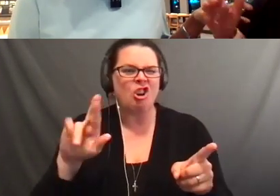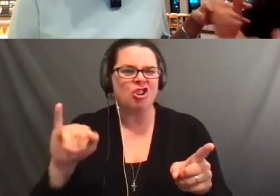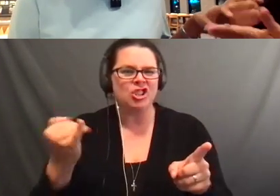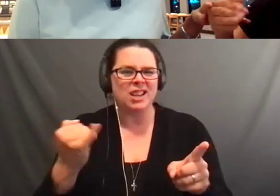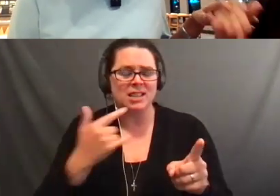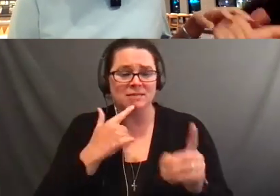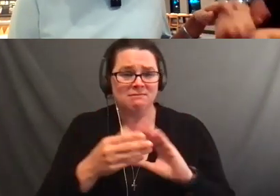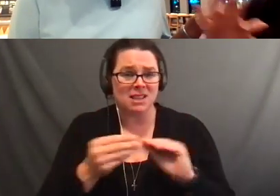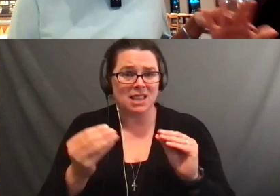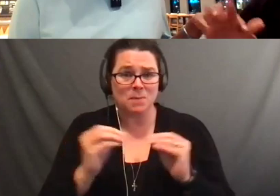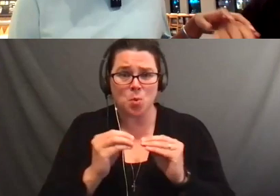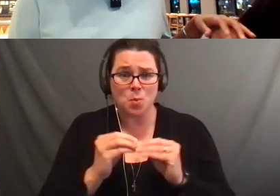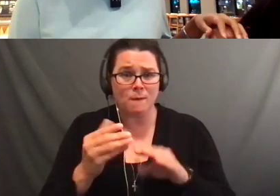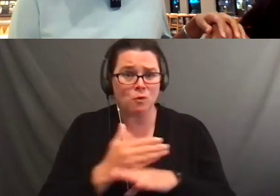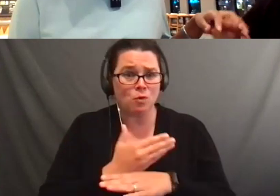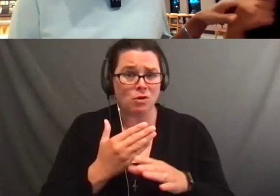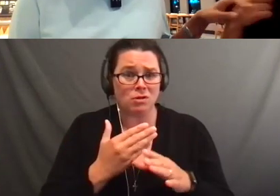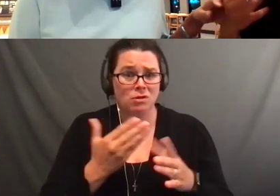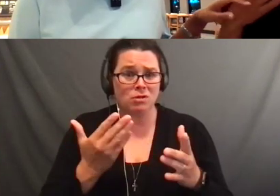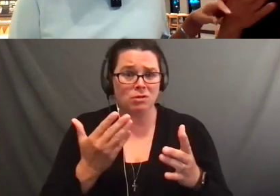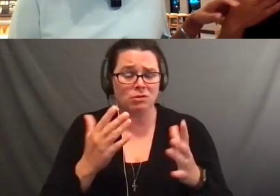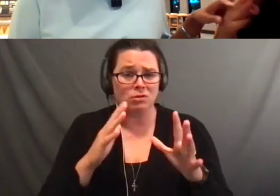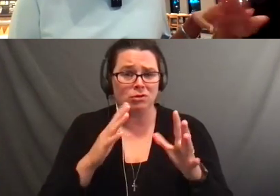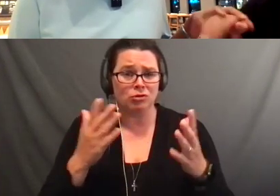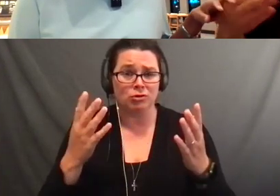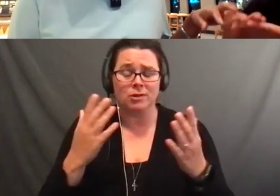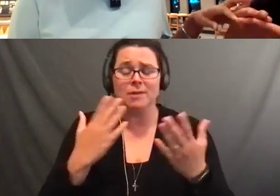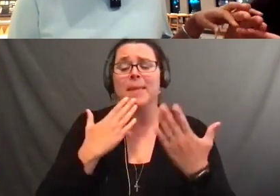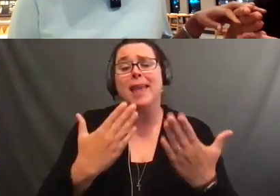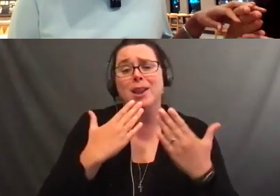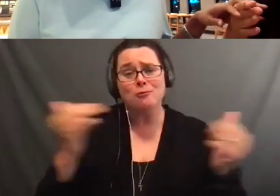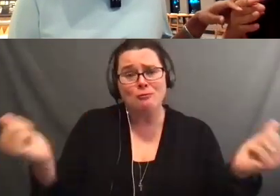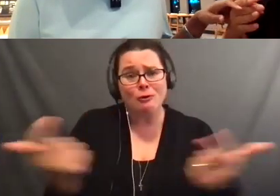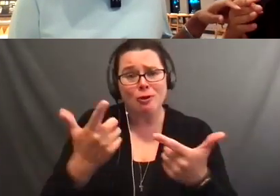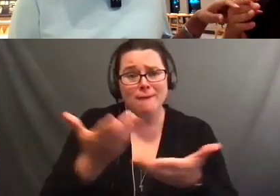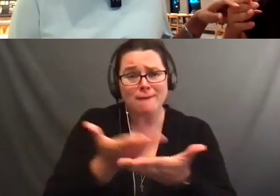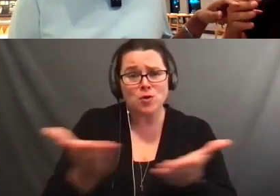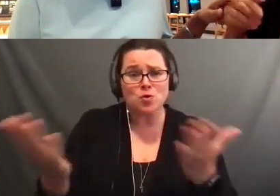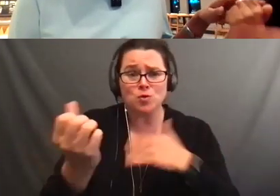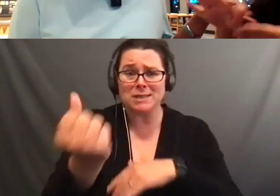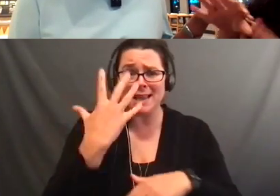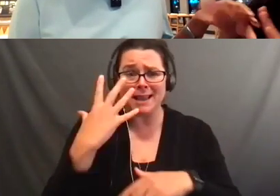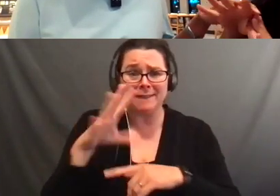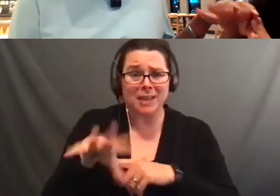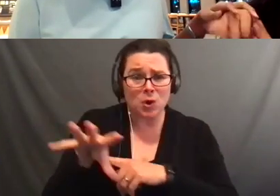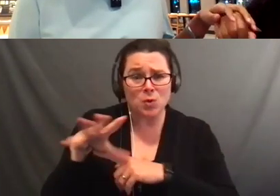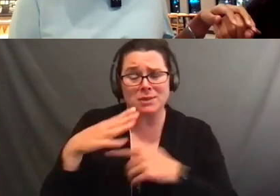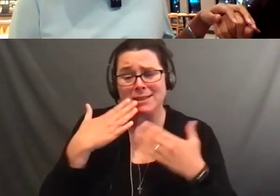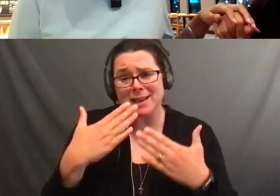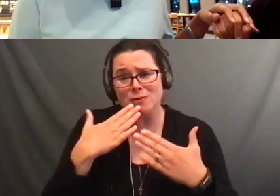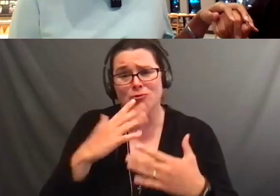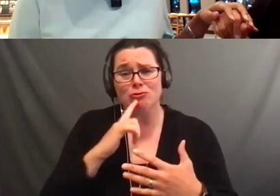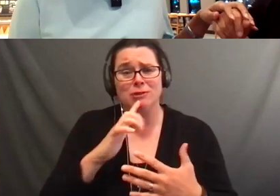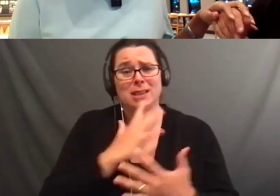Jen: I just want to say thank you to all of you who sent in videos. We really appreciate it.